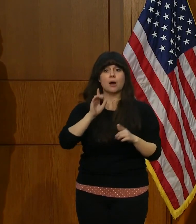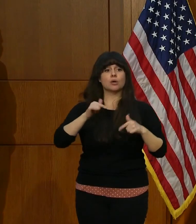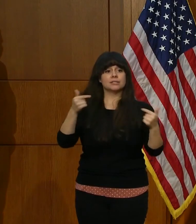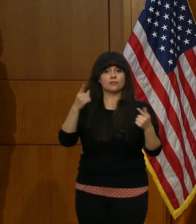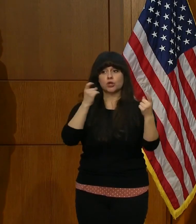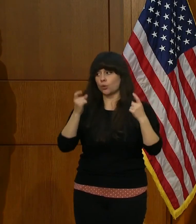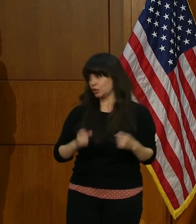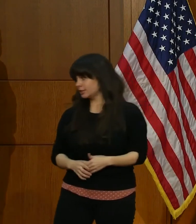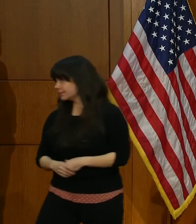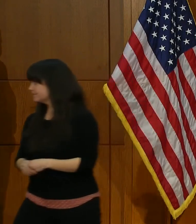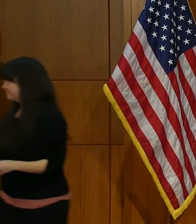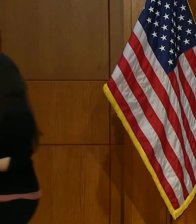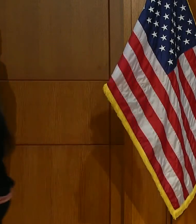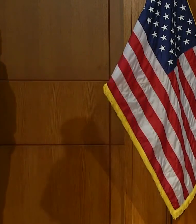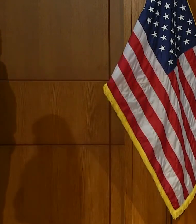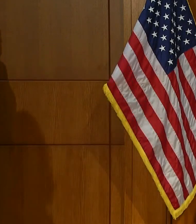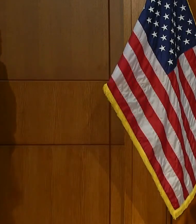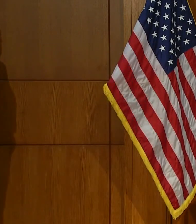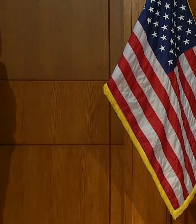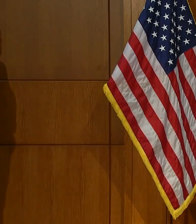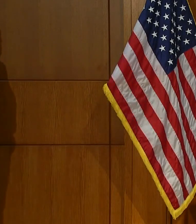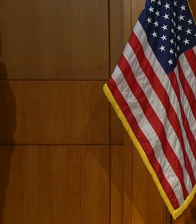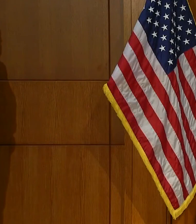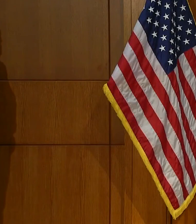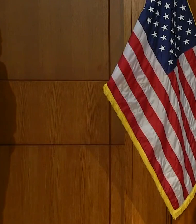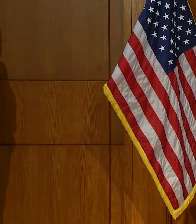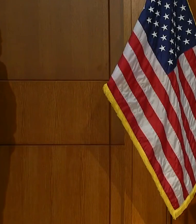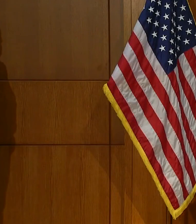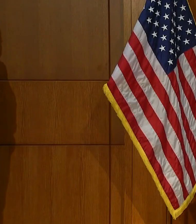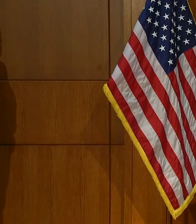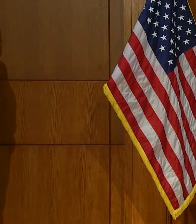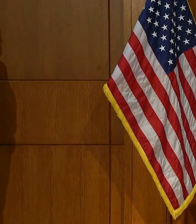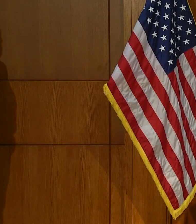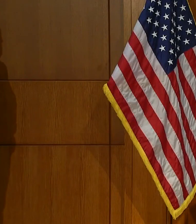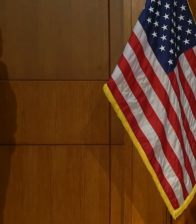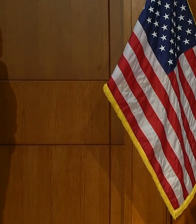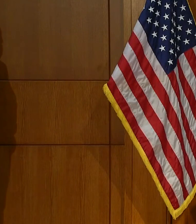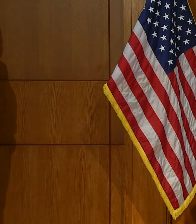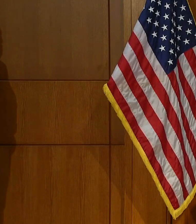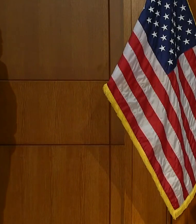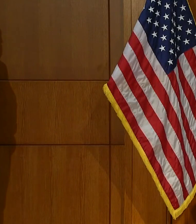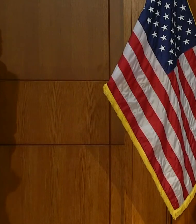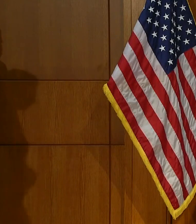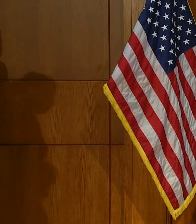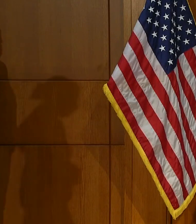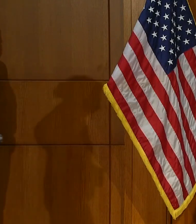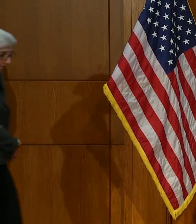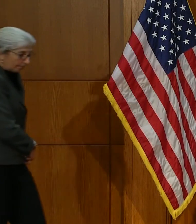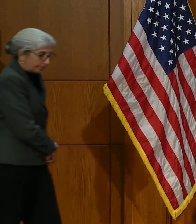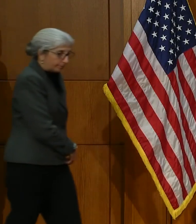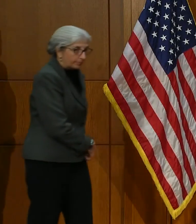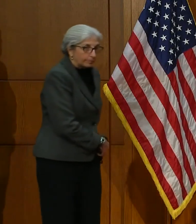AND I HAVE FAITH IN YOU. SO THANK YOU WITH THAT. I'LL BE GLAD TO TAKE QUESTIONS. HENRY, I'LL BE GLAD TO START WITH YOU.